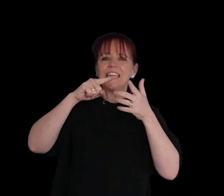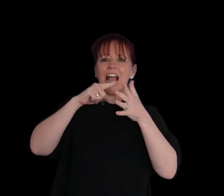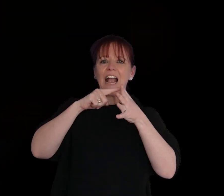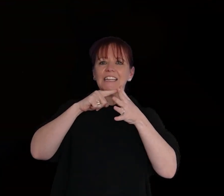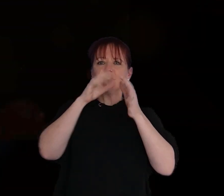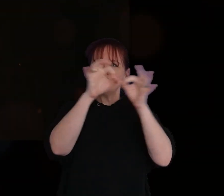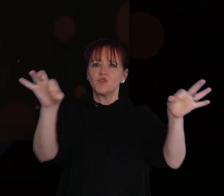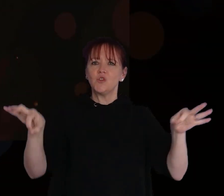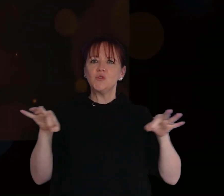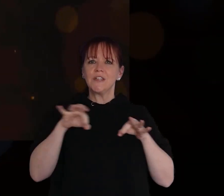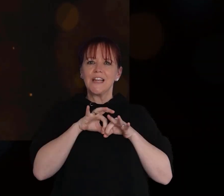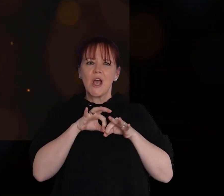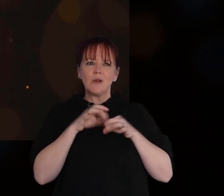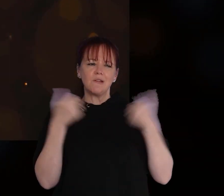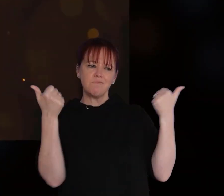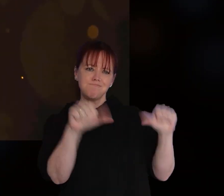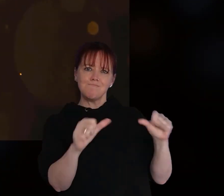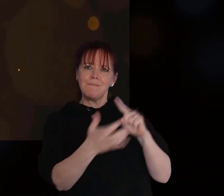EPIC MUSIC